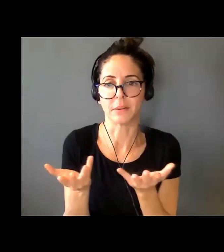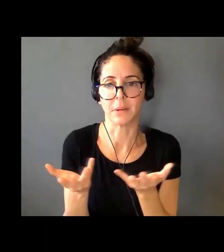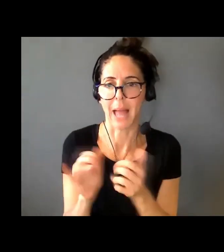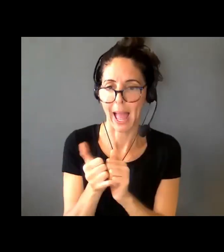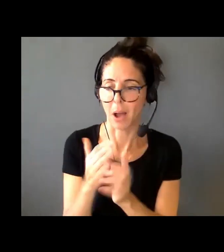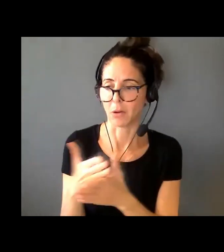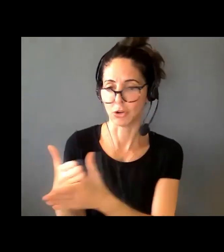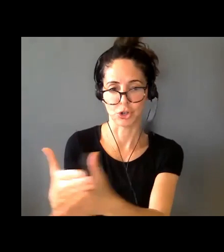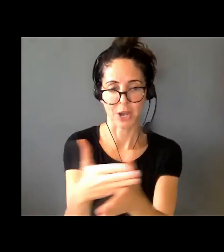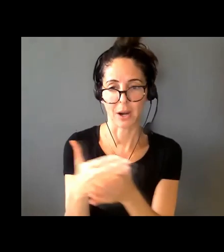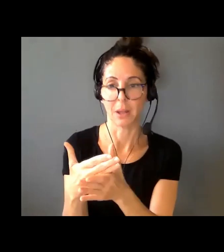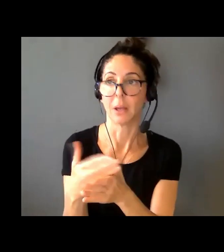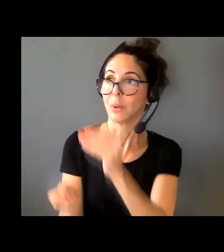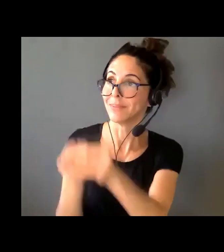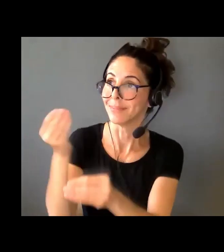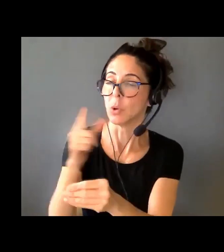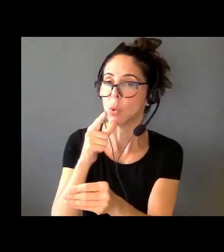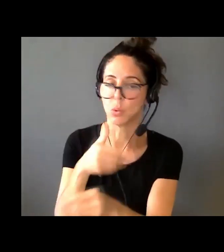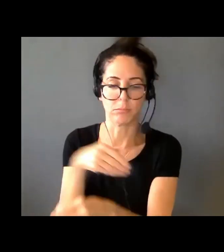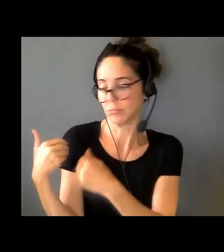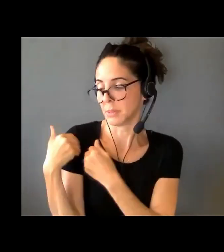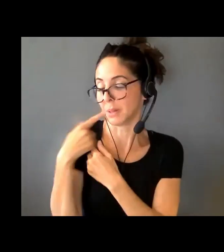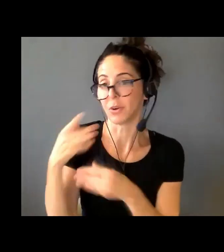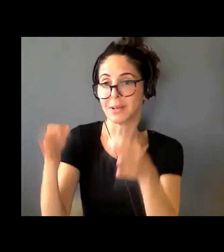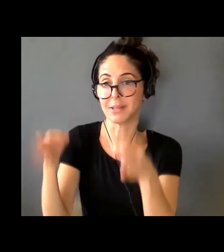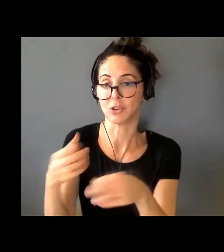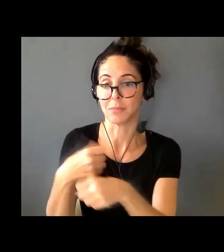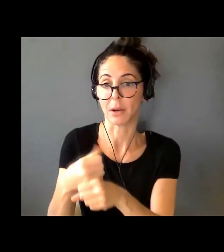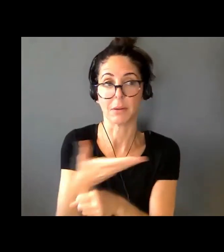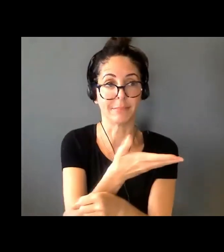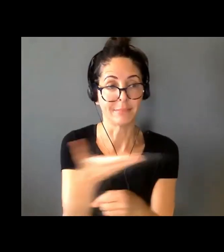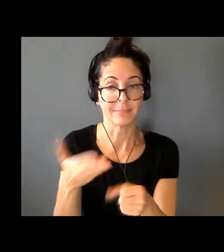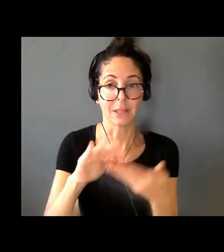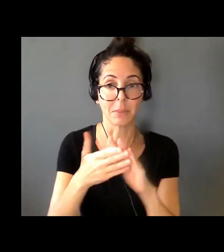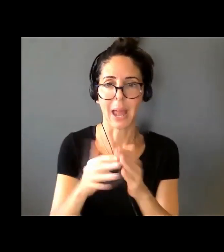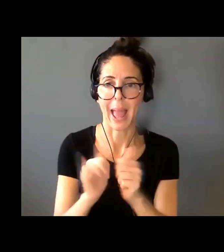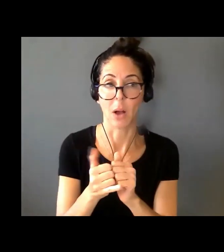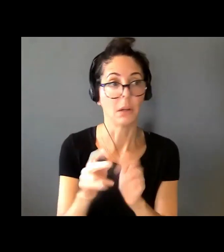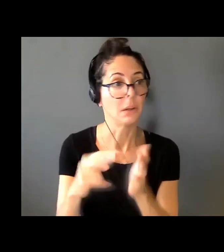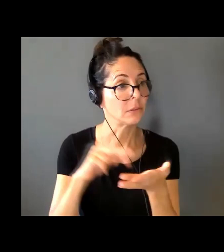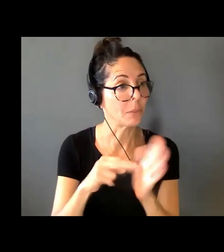with decision-makers, but even with the community, okay. You can write a nice paper, a nice feature,